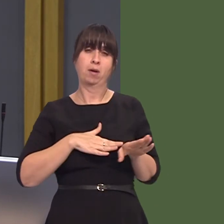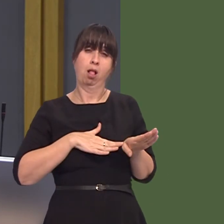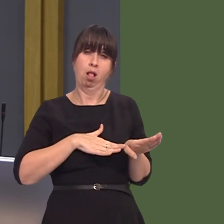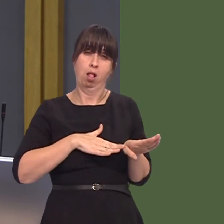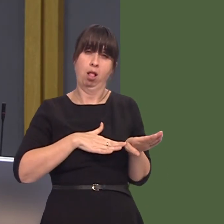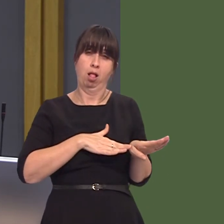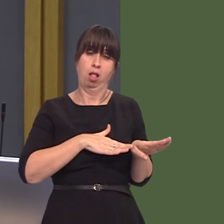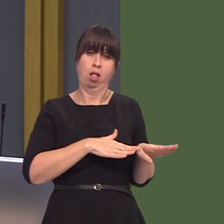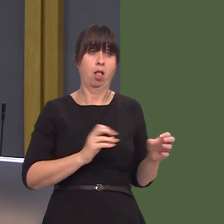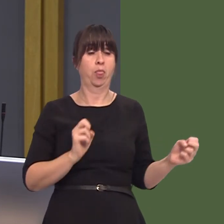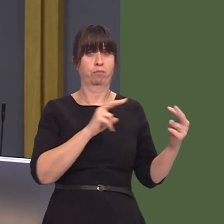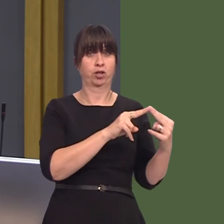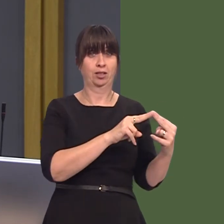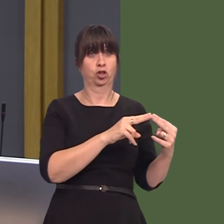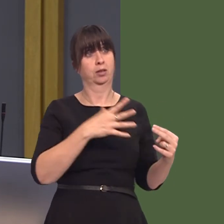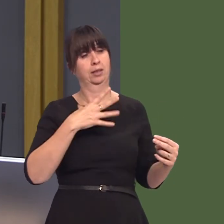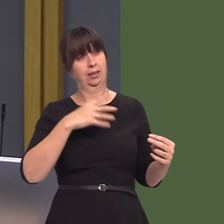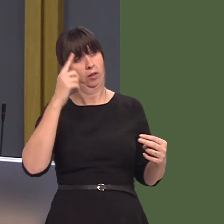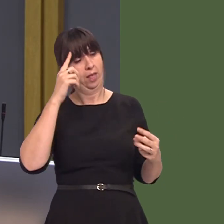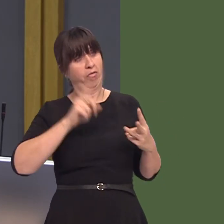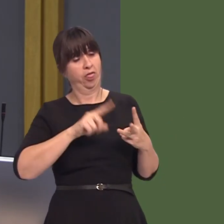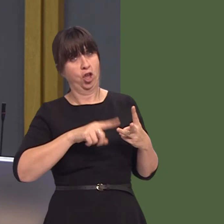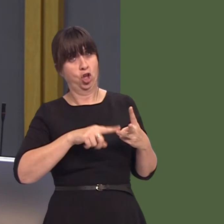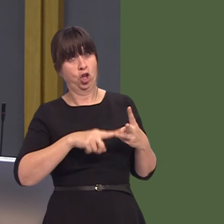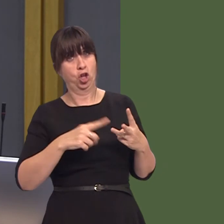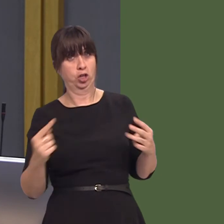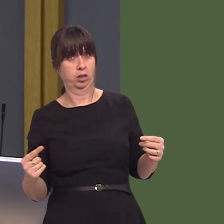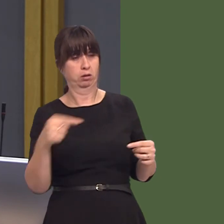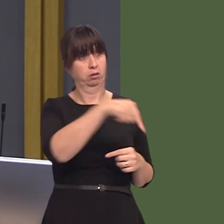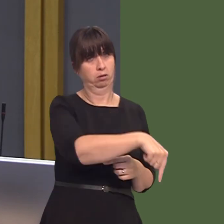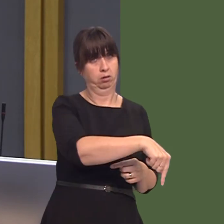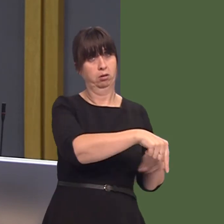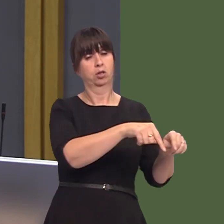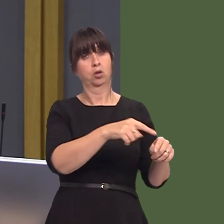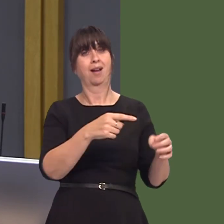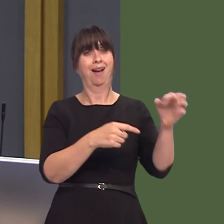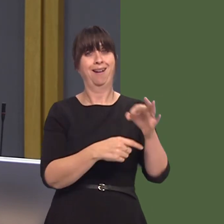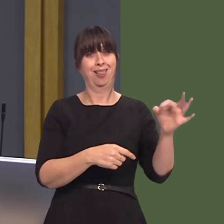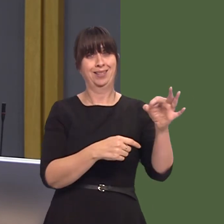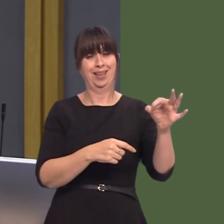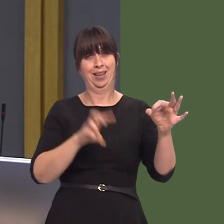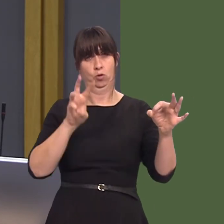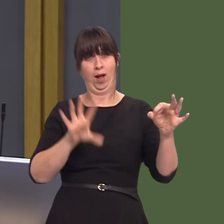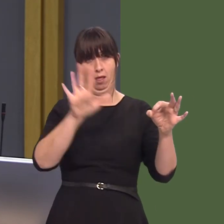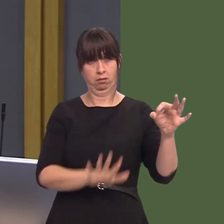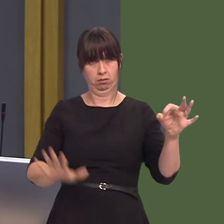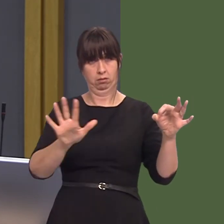bridge but in order to provide resilience for the crossing between Anglesey and the mainland.